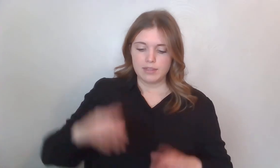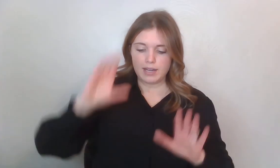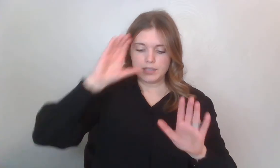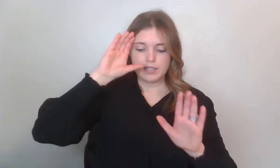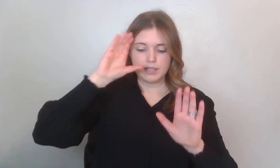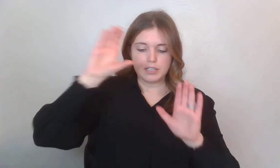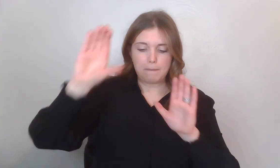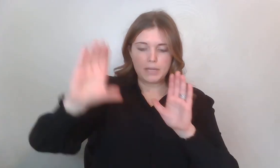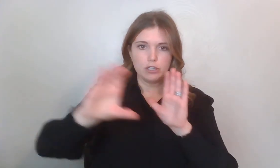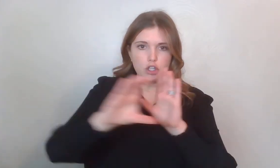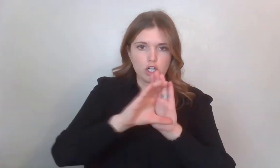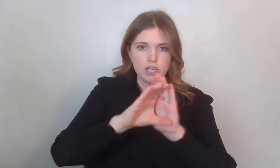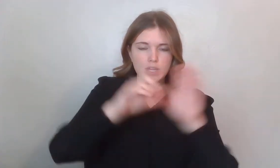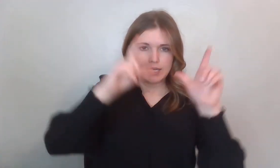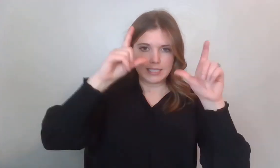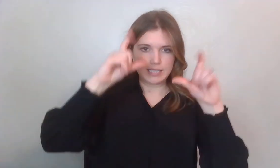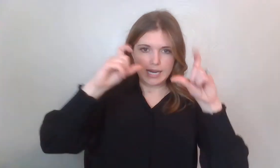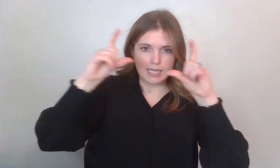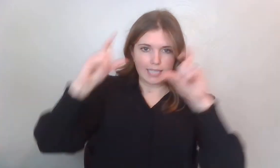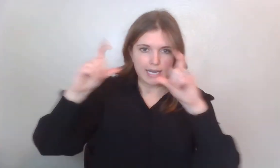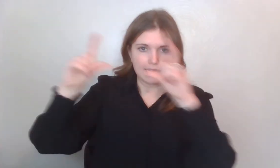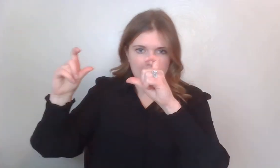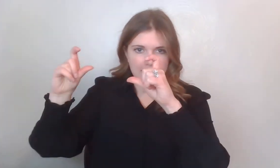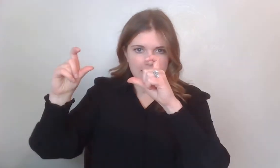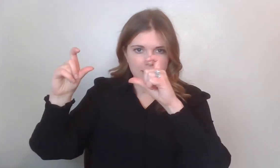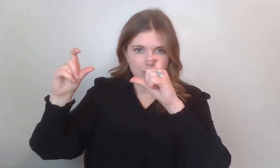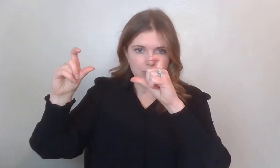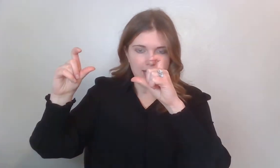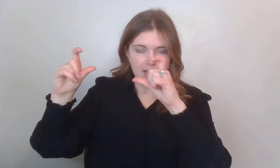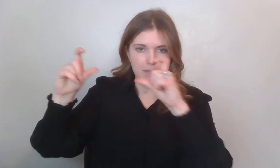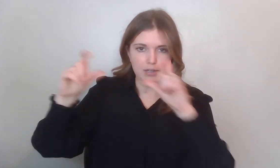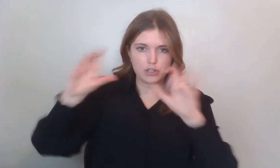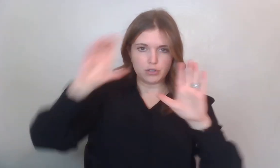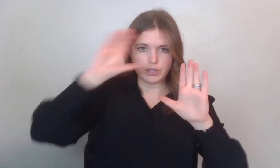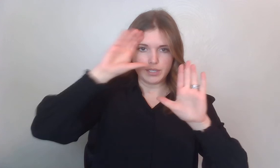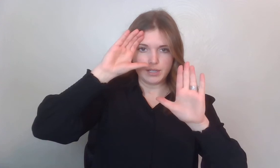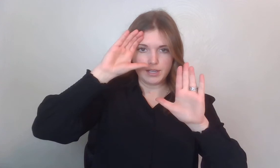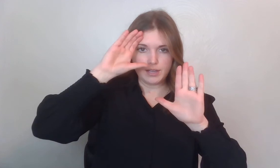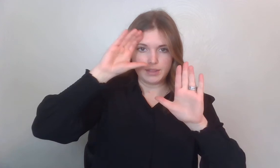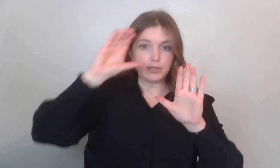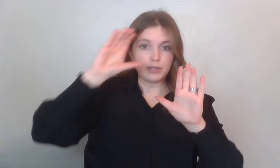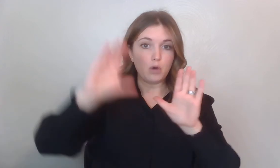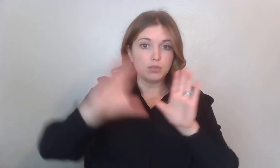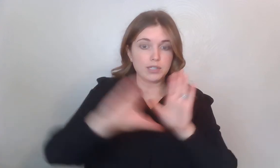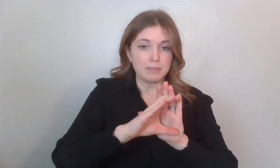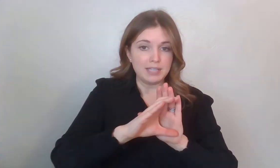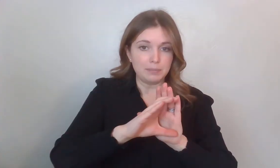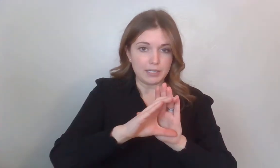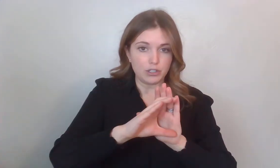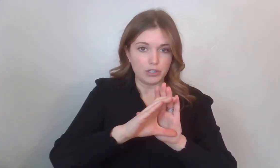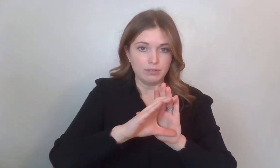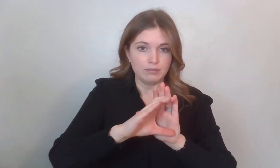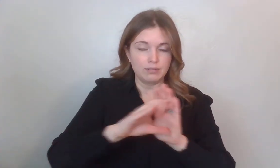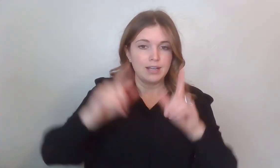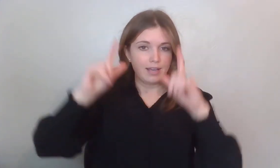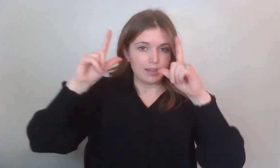The next is PICTURE TAKE TAKE TAKE so taking pictures. This alone just means PICTURE